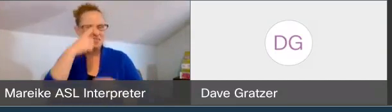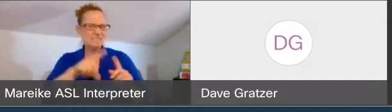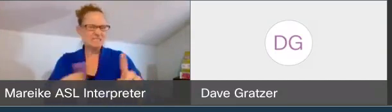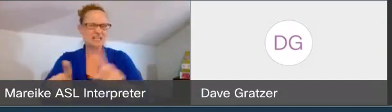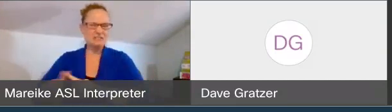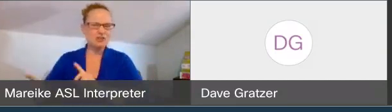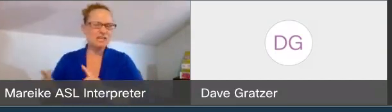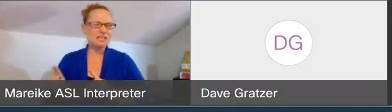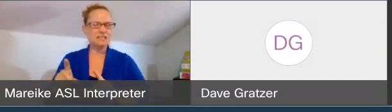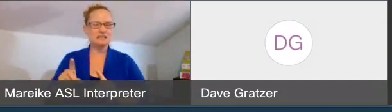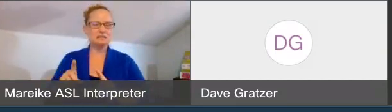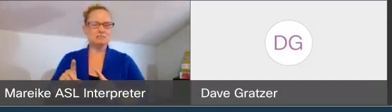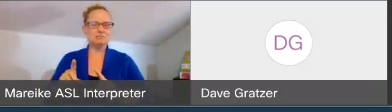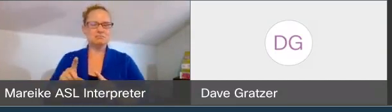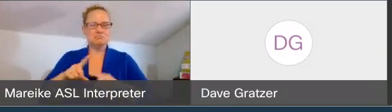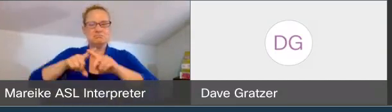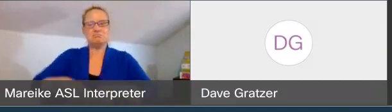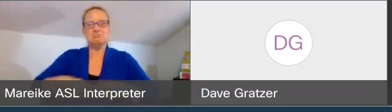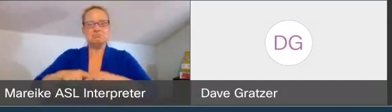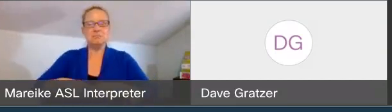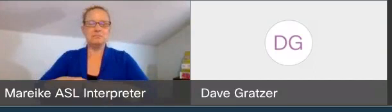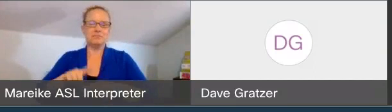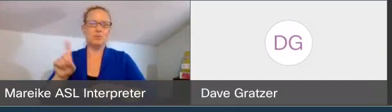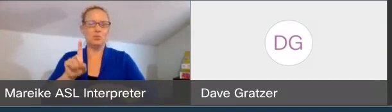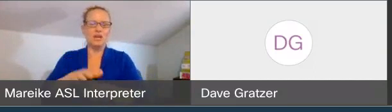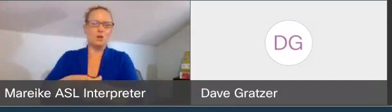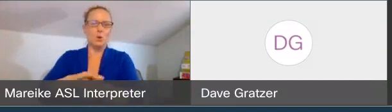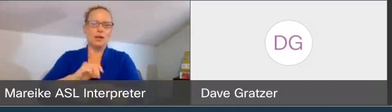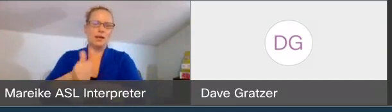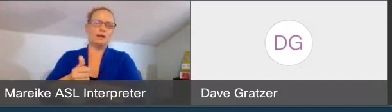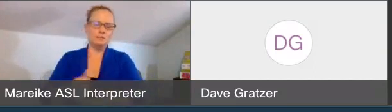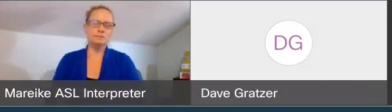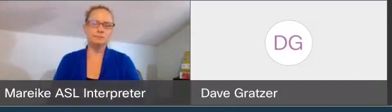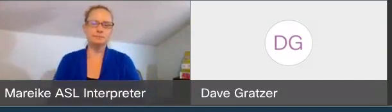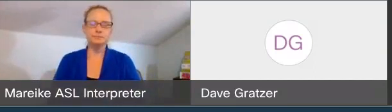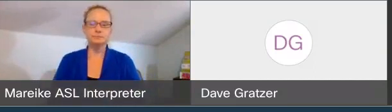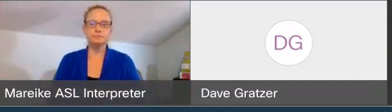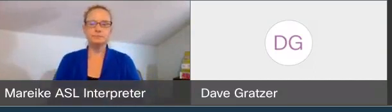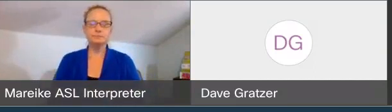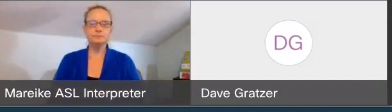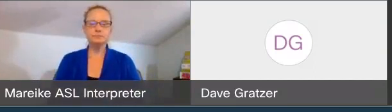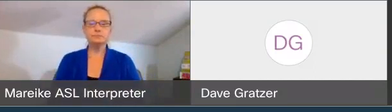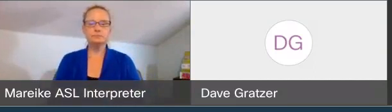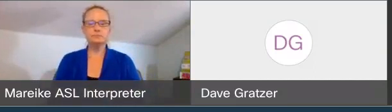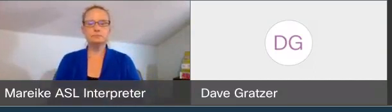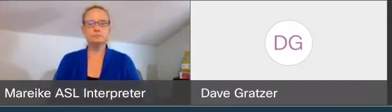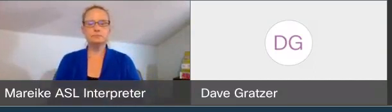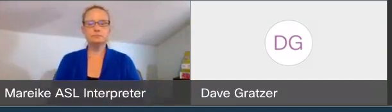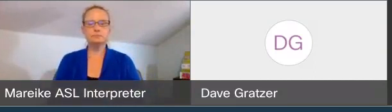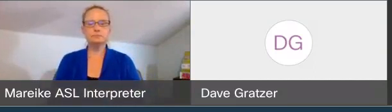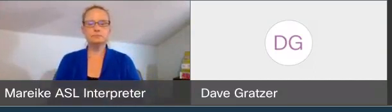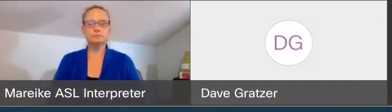maybe much differently in other jurisdictions. - [Michele] Yeah, so that sort of another person